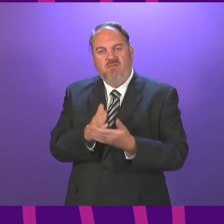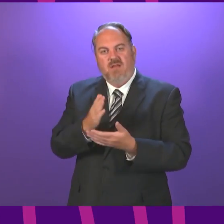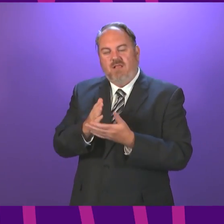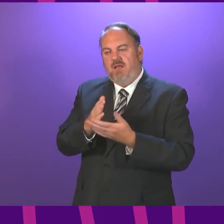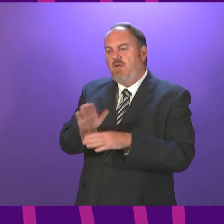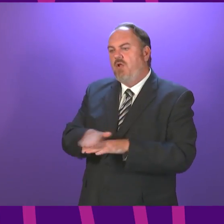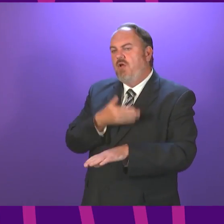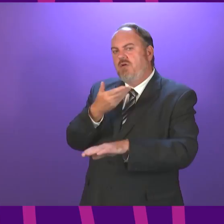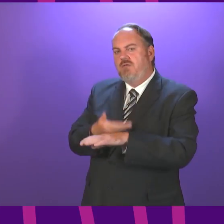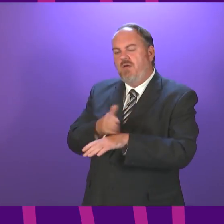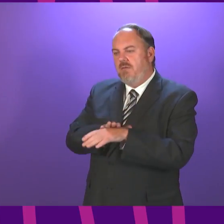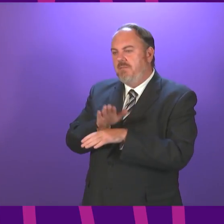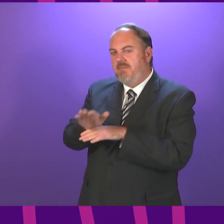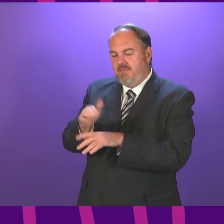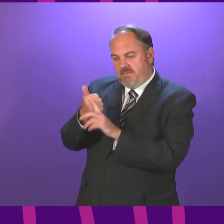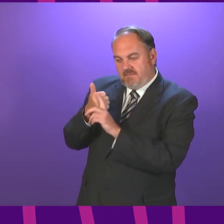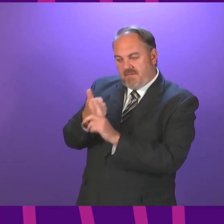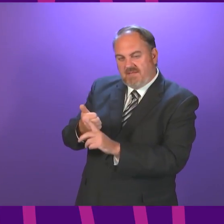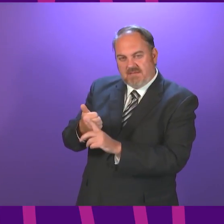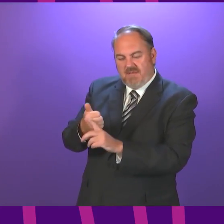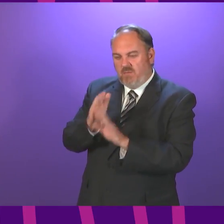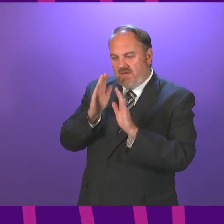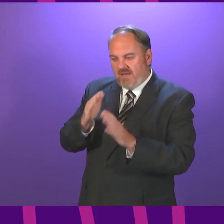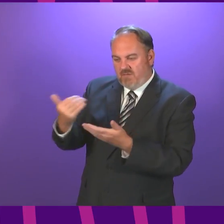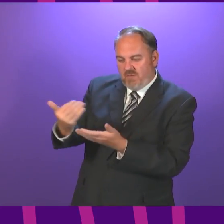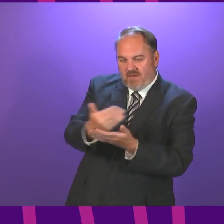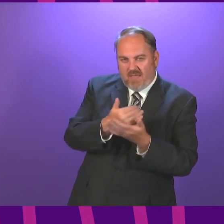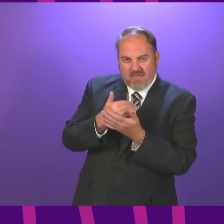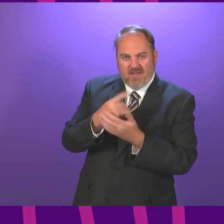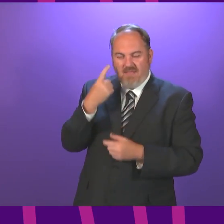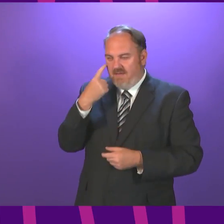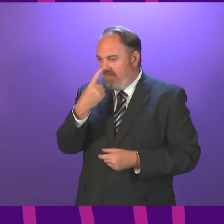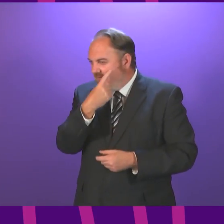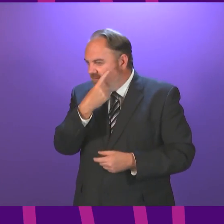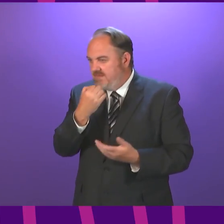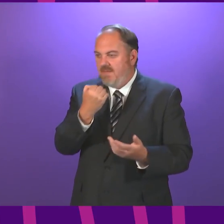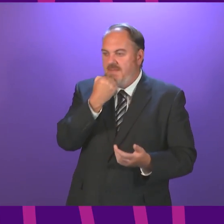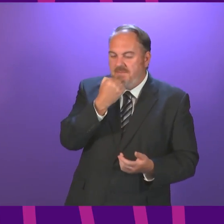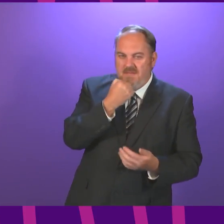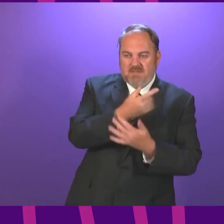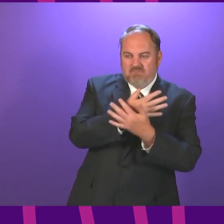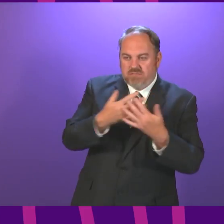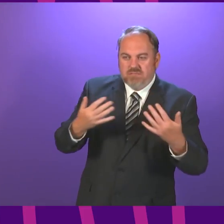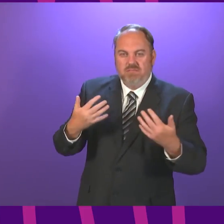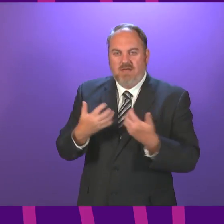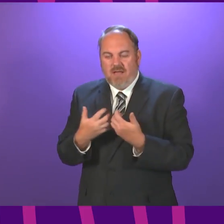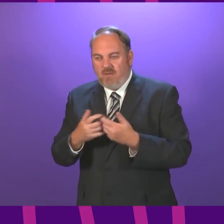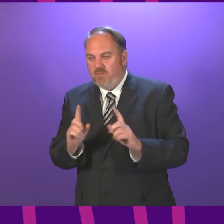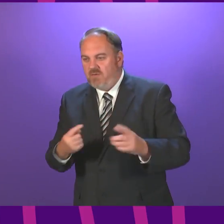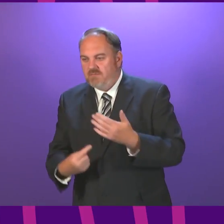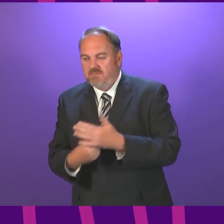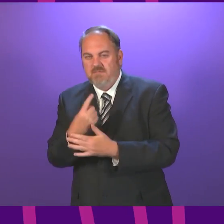it is crucial that we follow the evidence. It is a question of leadership and how we